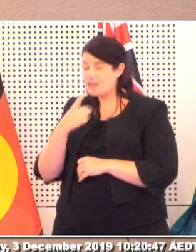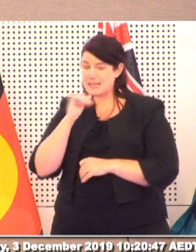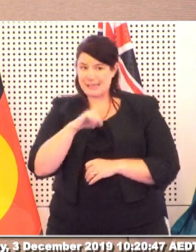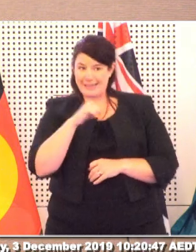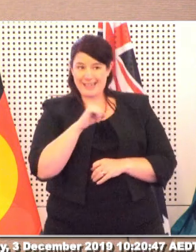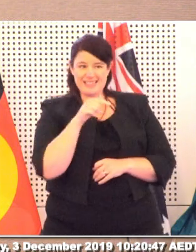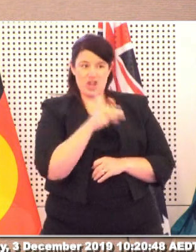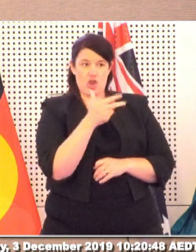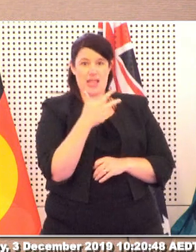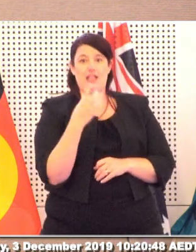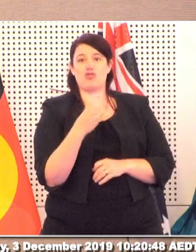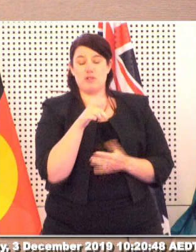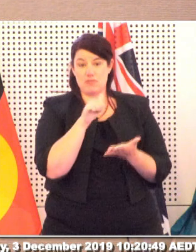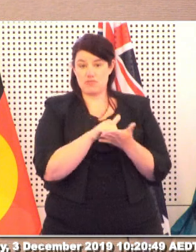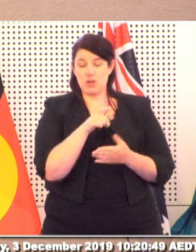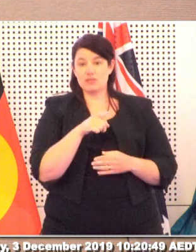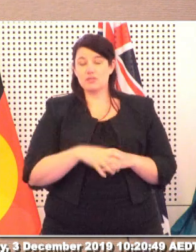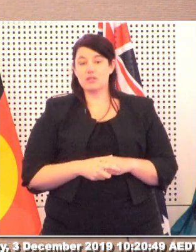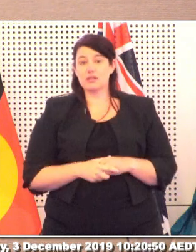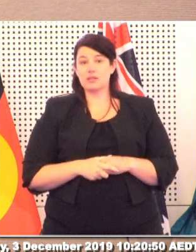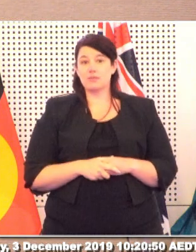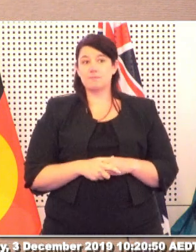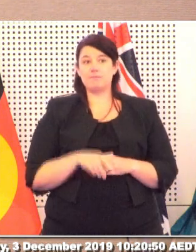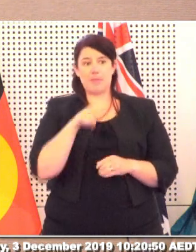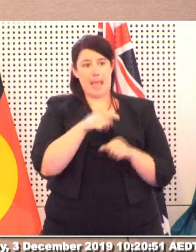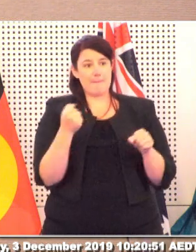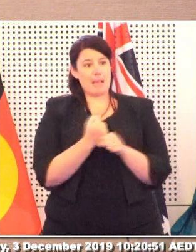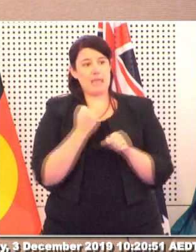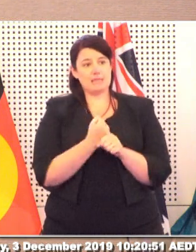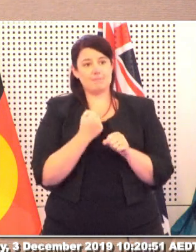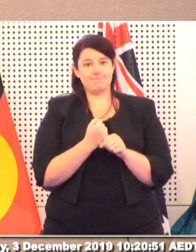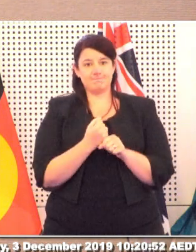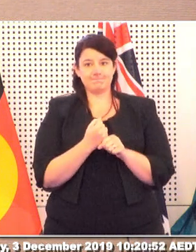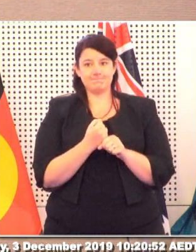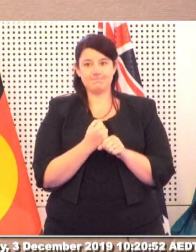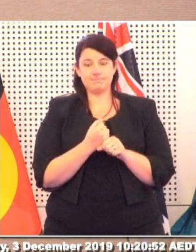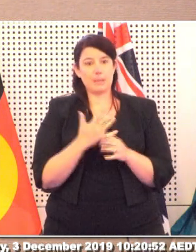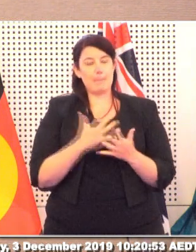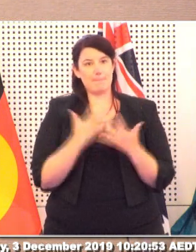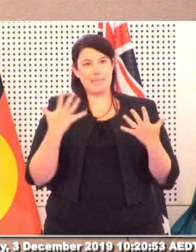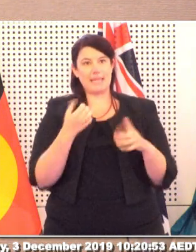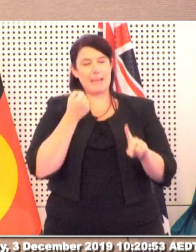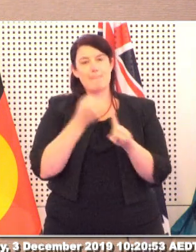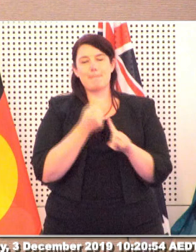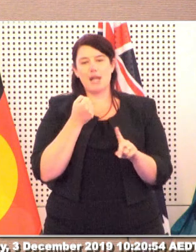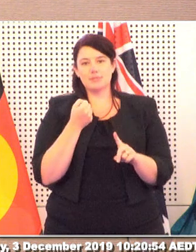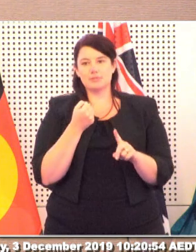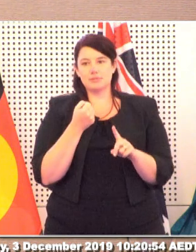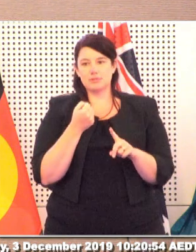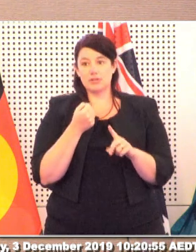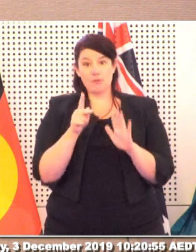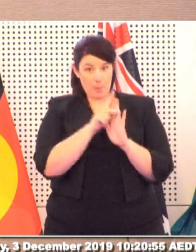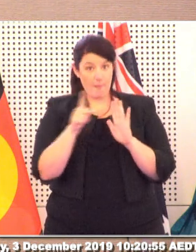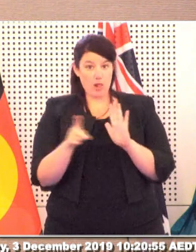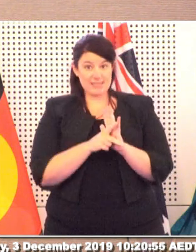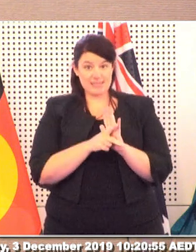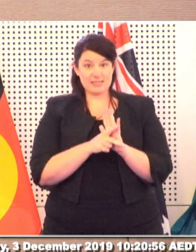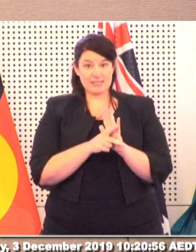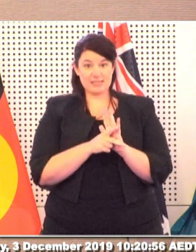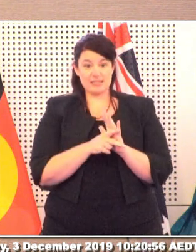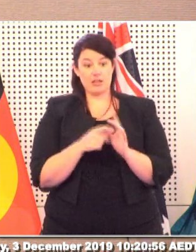And it led to quite significant, I guess, policies that followed on off the report,